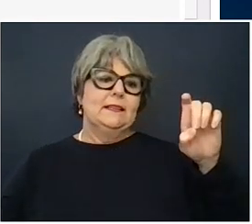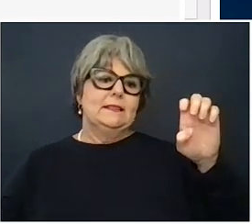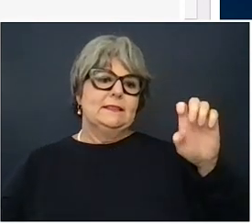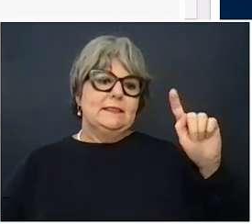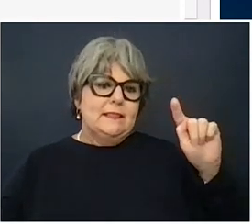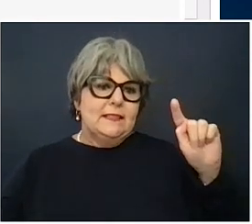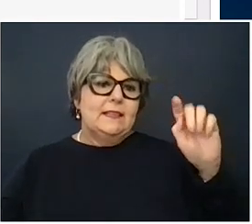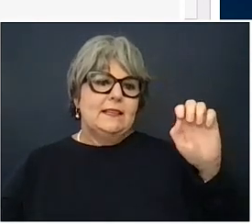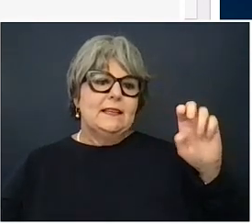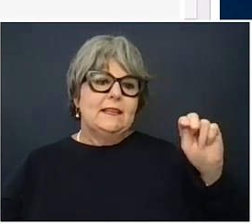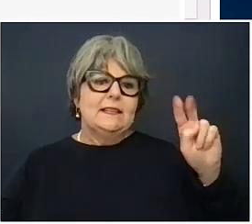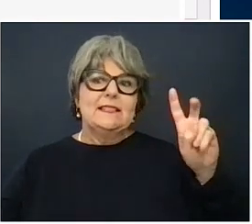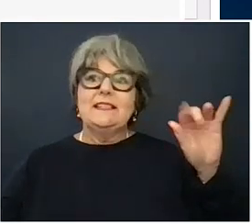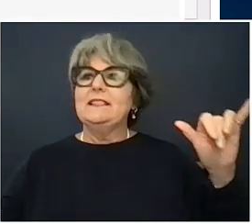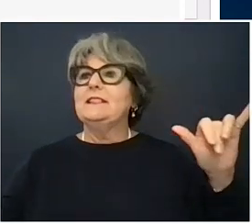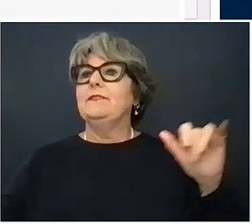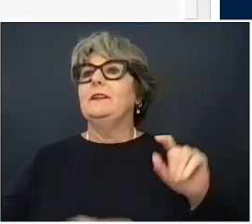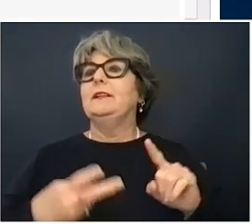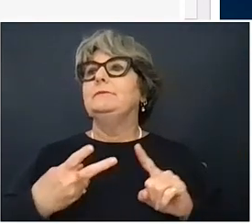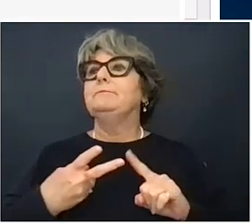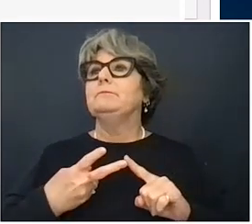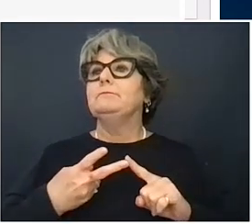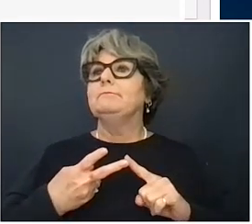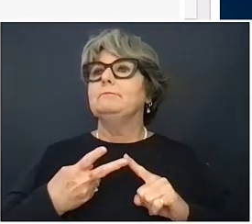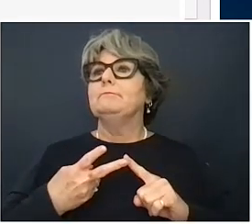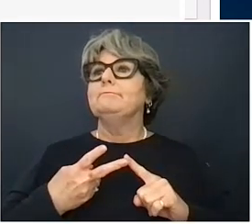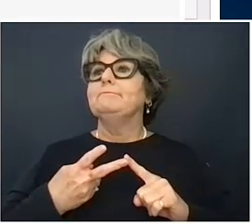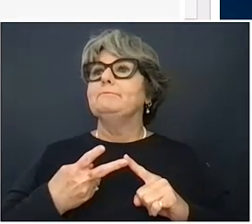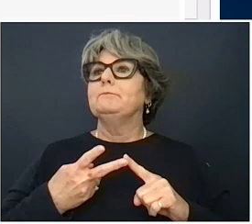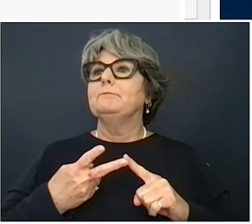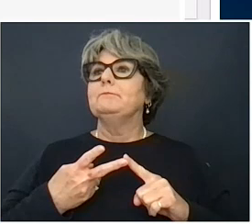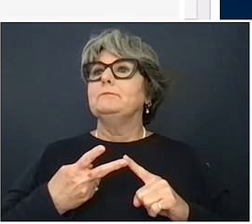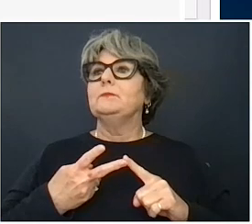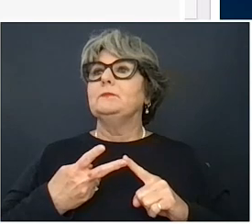And then a second, just to be efficient,